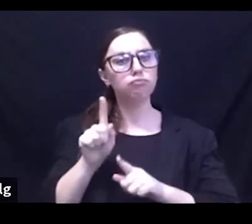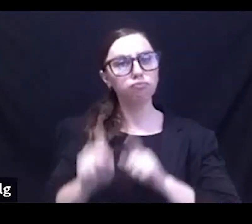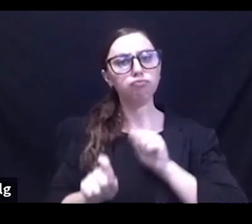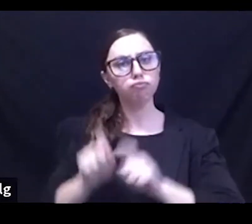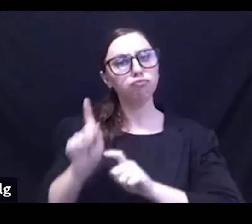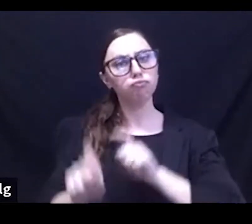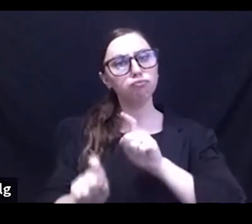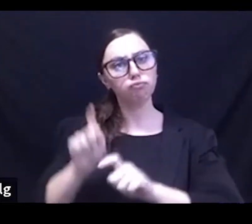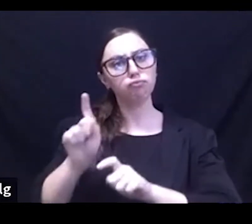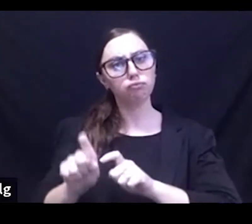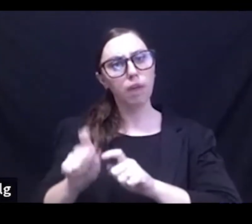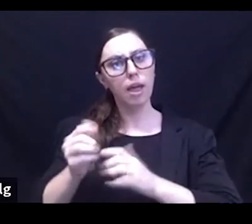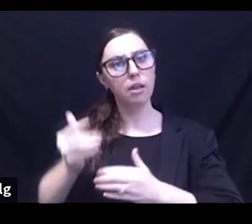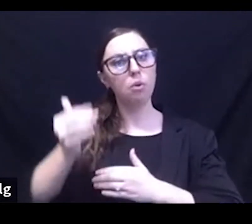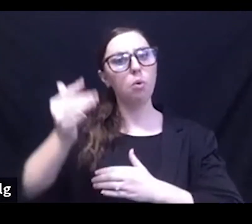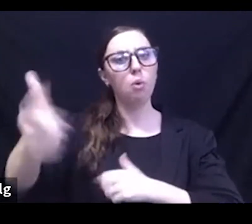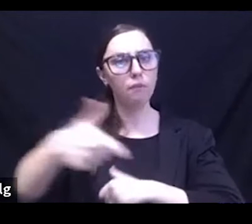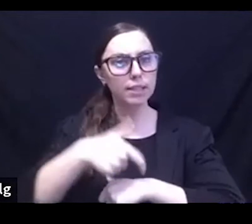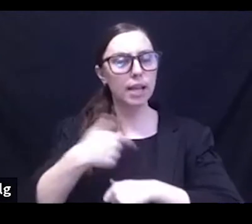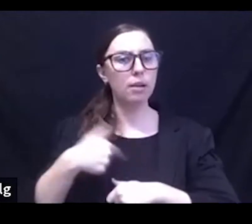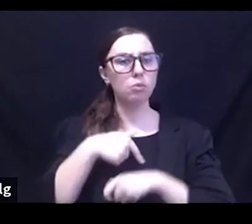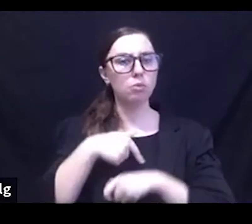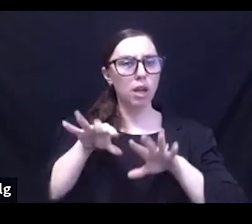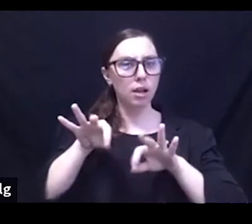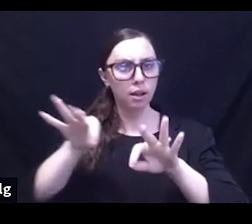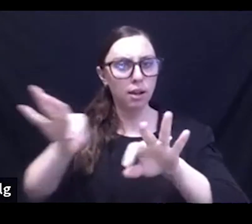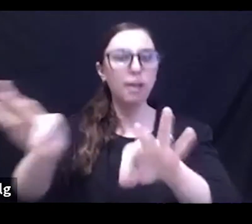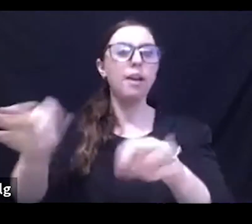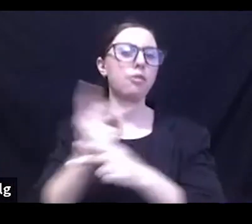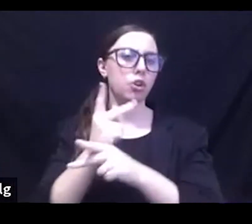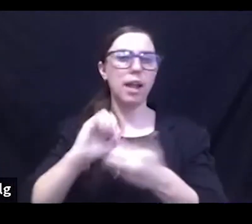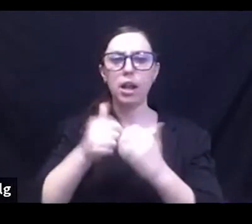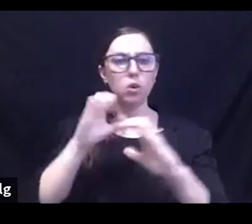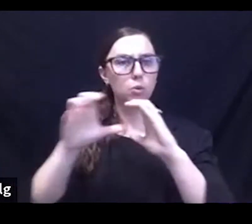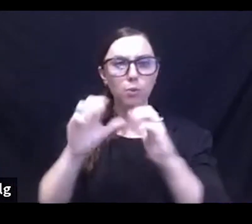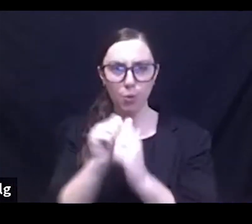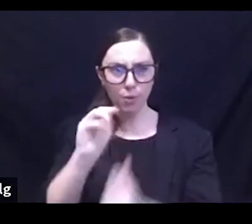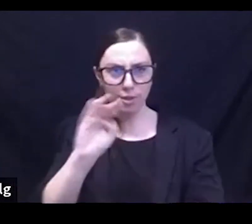couple of question. Over time, we picked up how to communicate with Michael. I think, Michael, we did